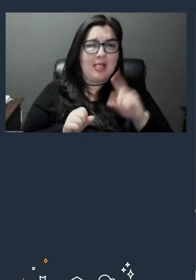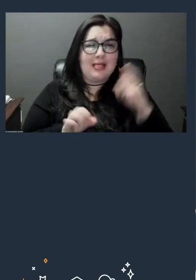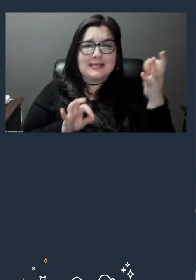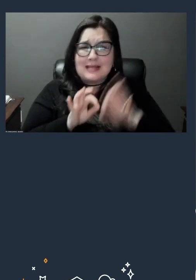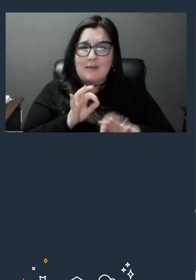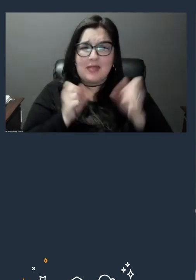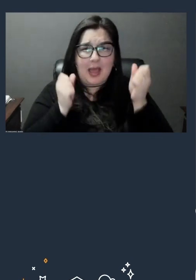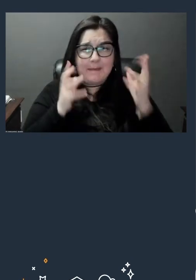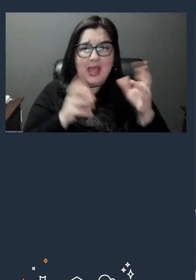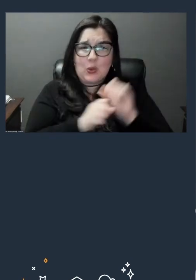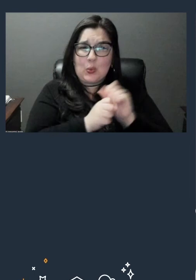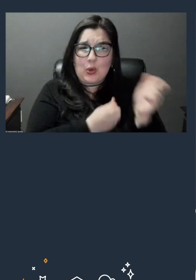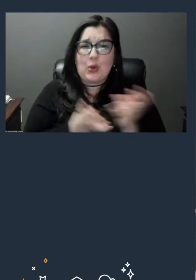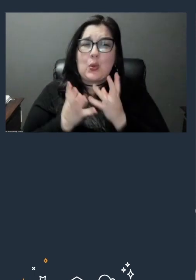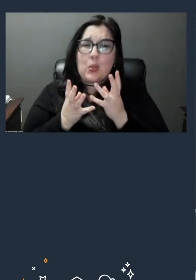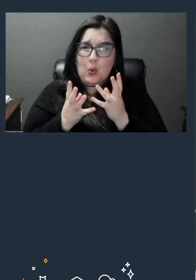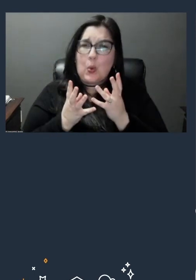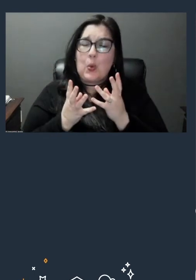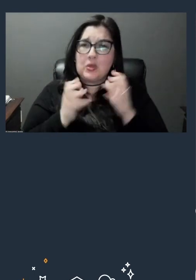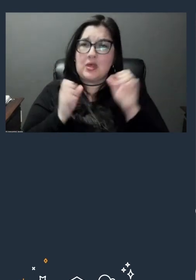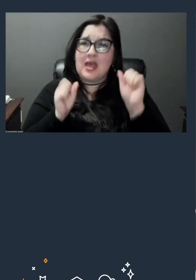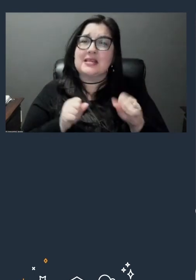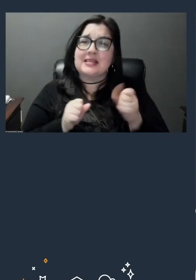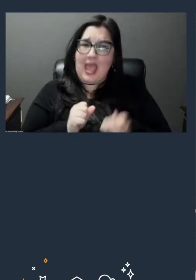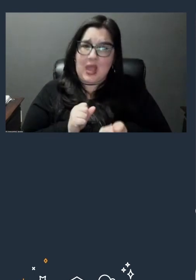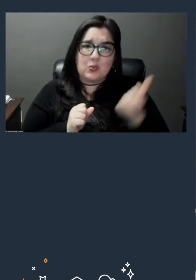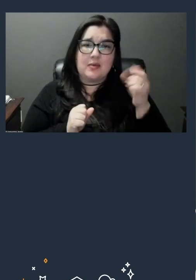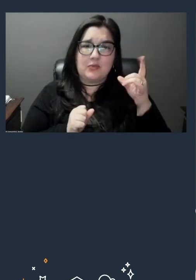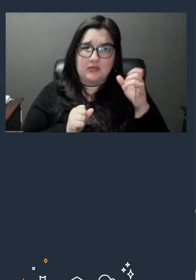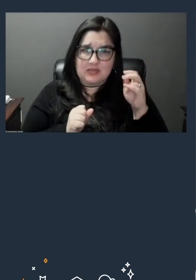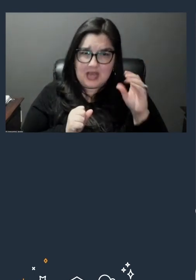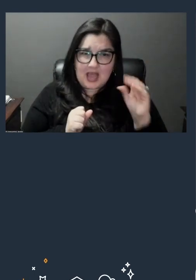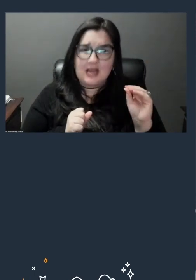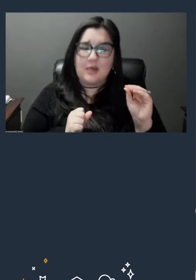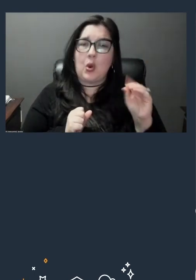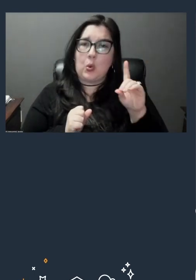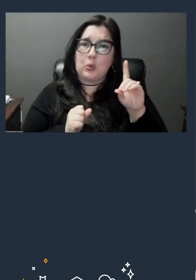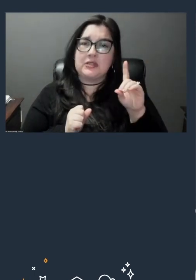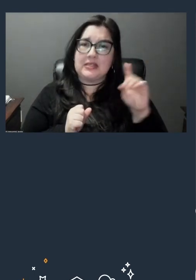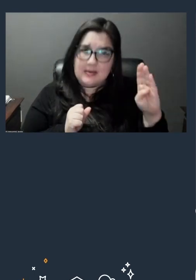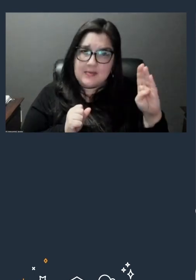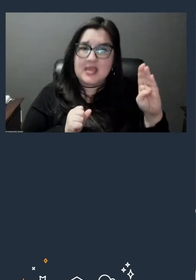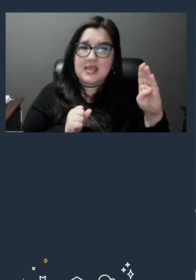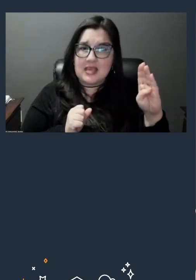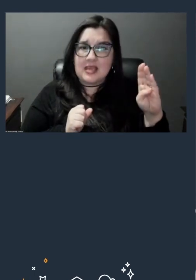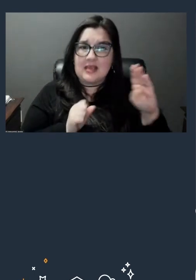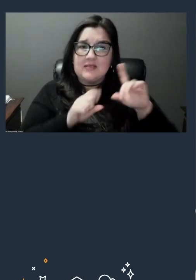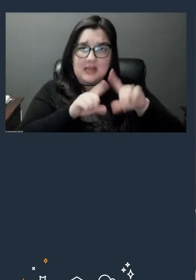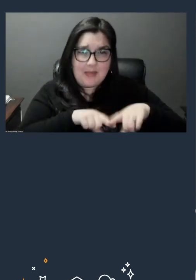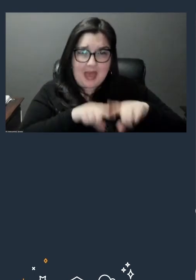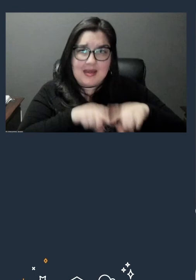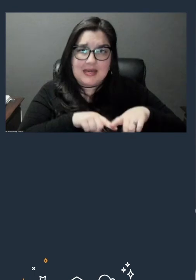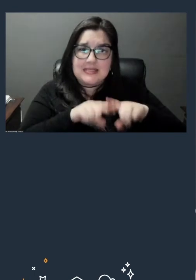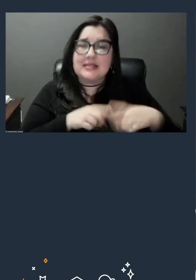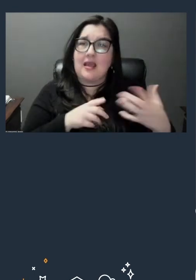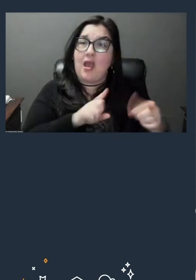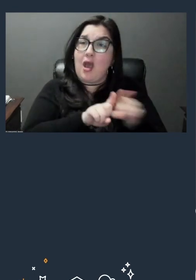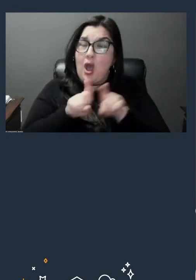since they can remove that DynamoDB, that S3Guard dependency aspect. And also save a lot of costs because you're not running